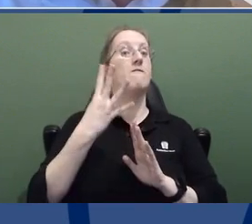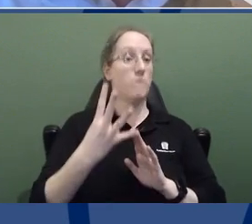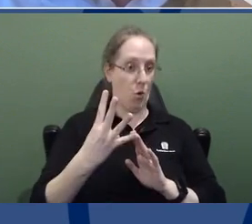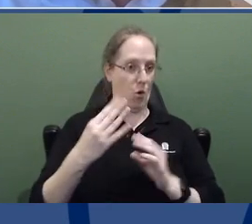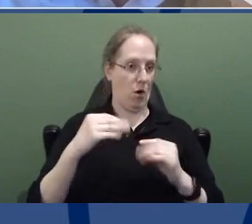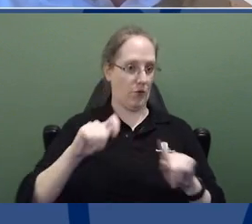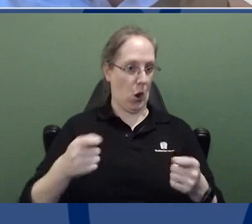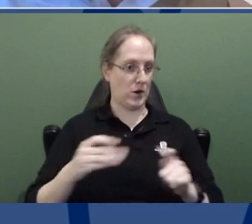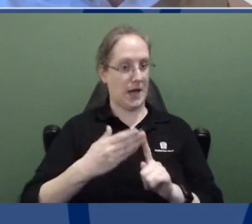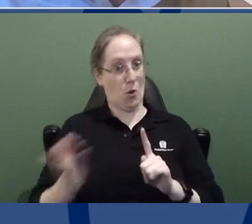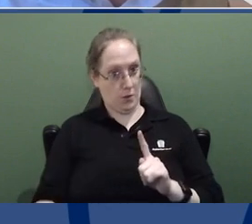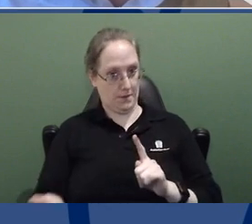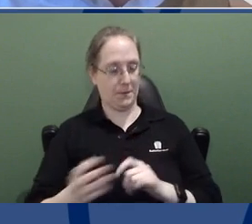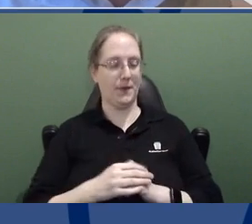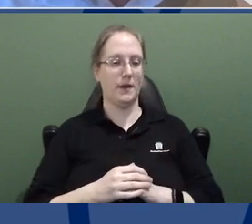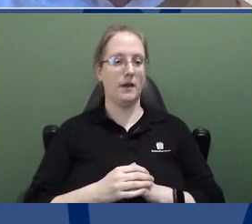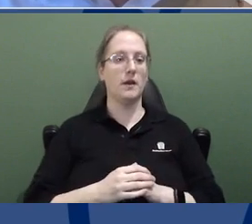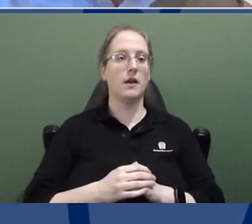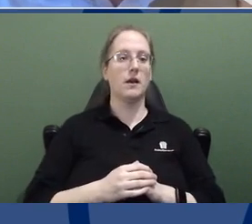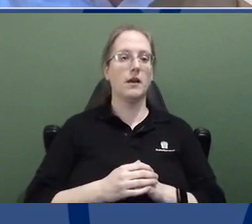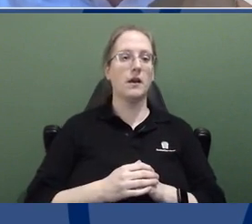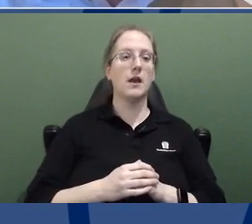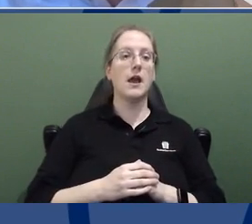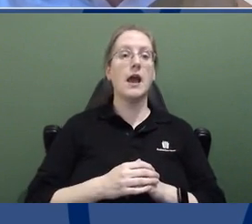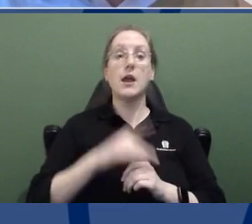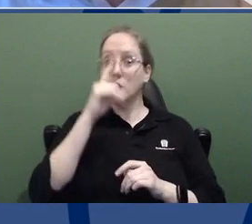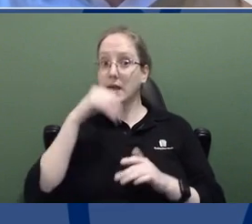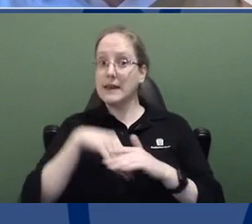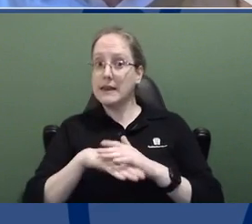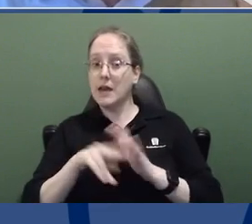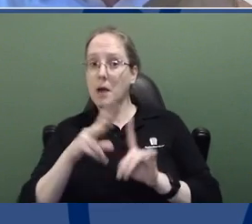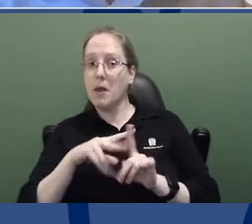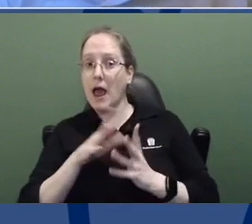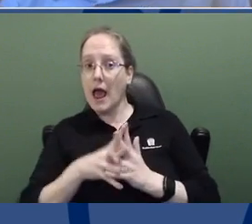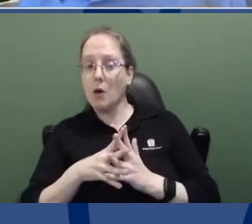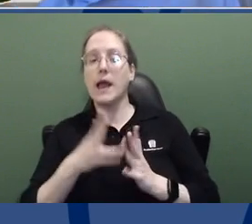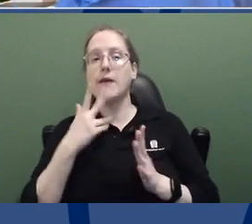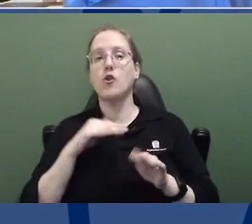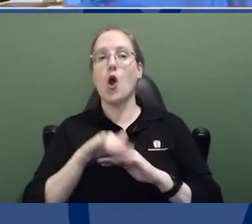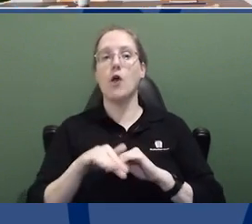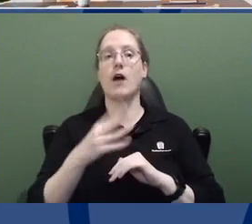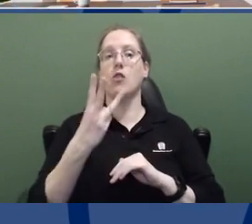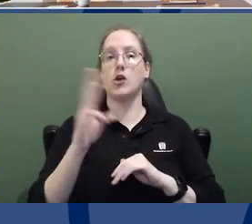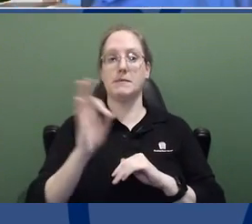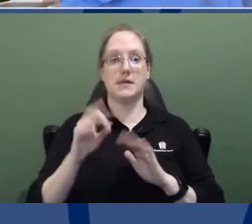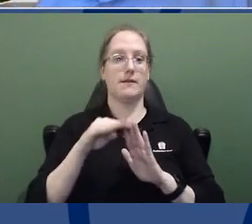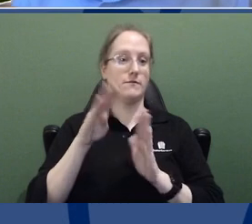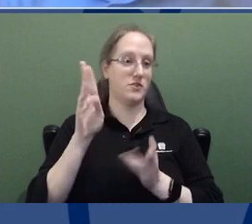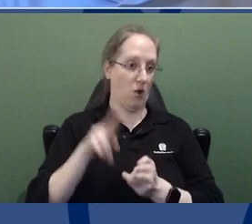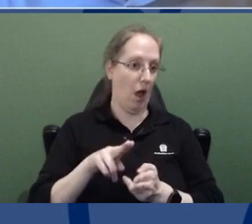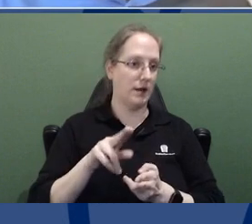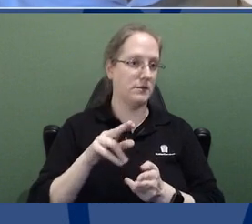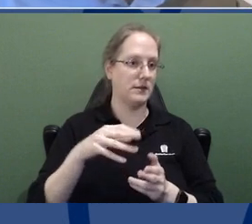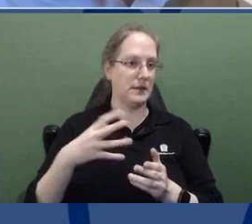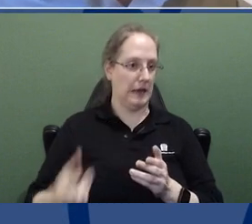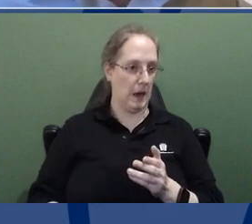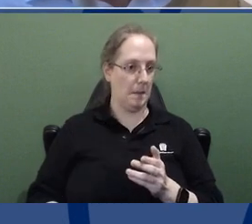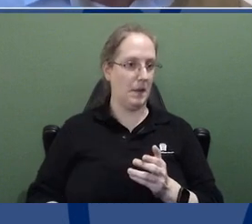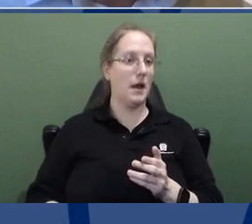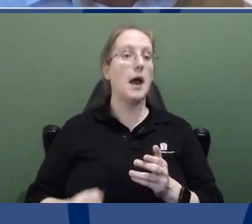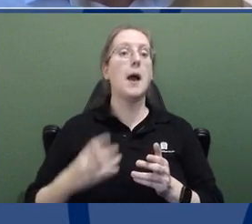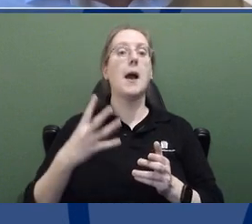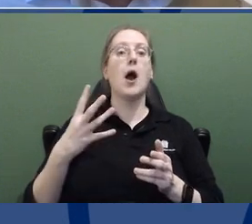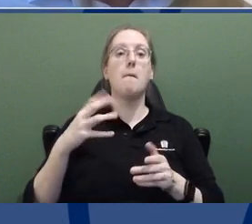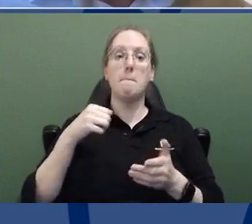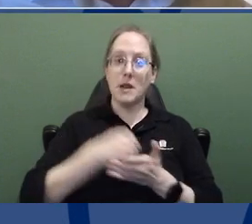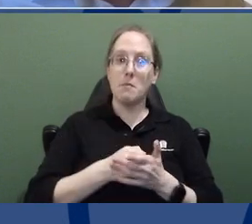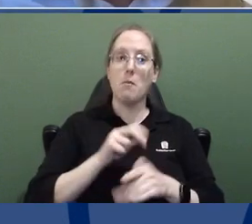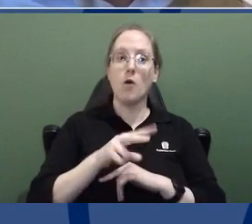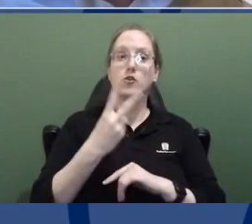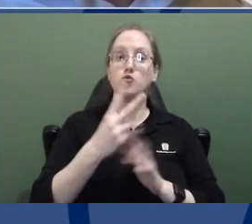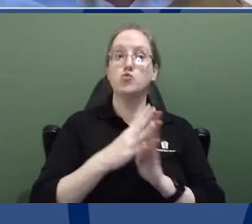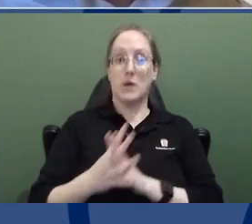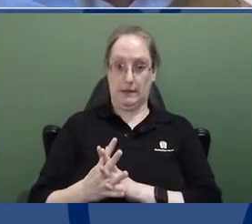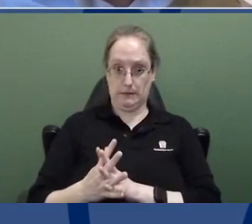is a 30 per cent decline in turnover. And it must occur over a minimum of a two‑week